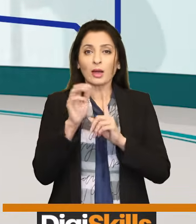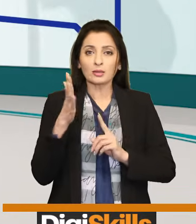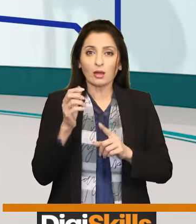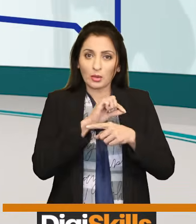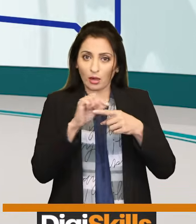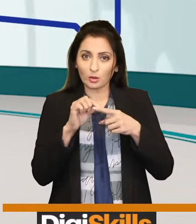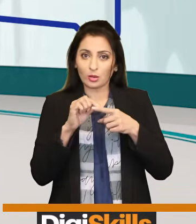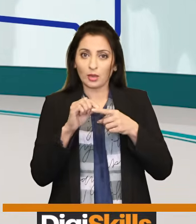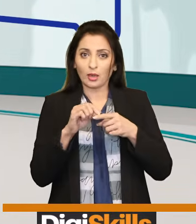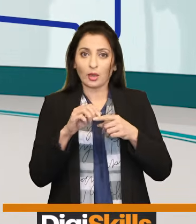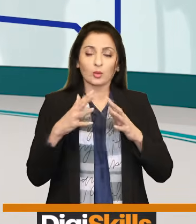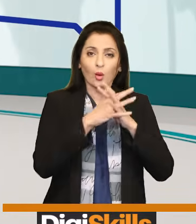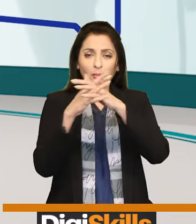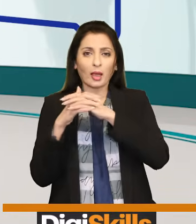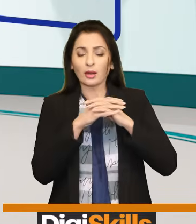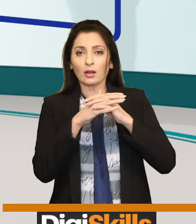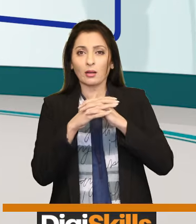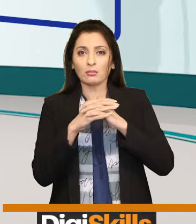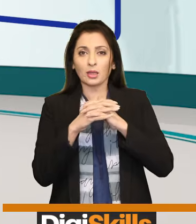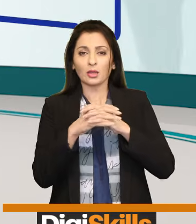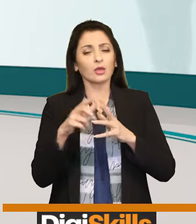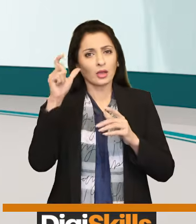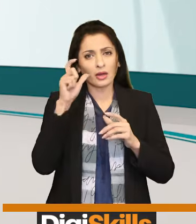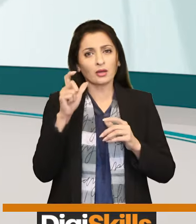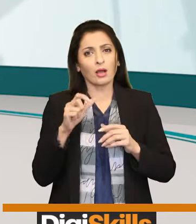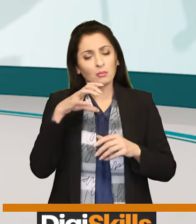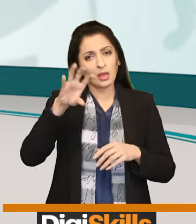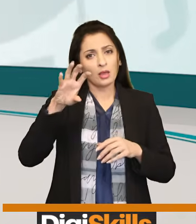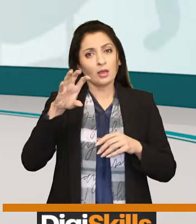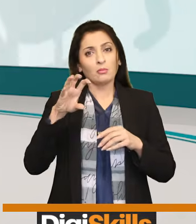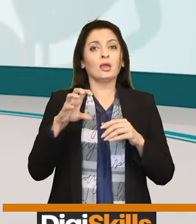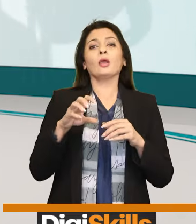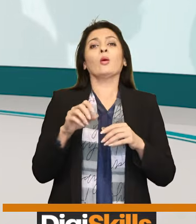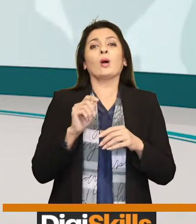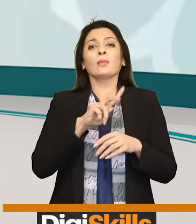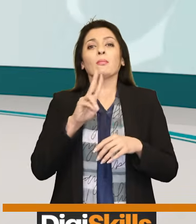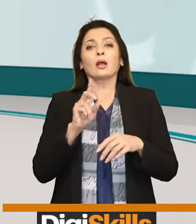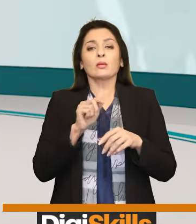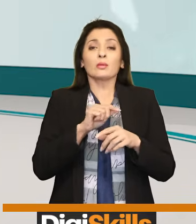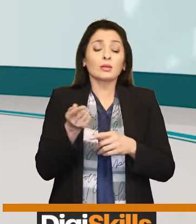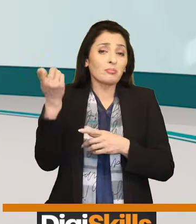In the West, America in particular, Canada has minimum difference of 12 hours.